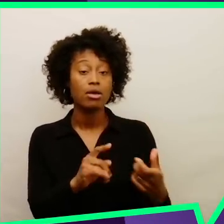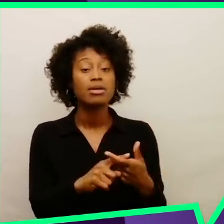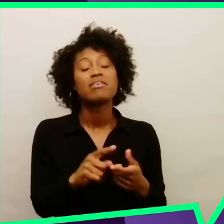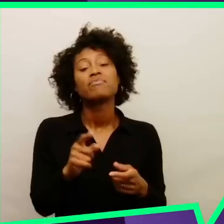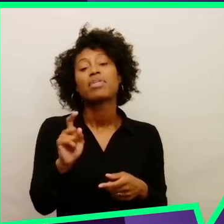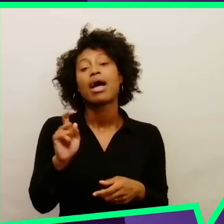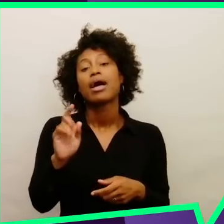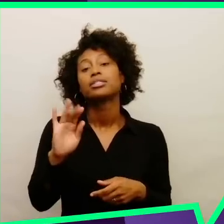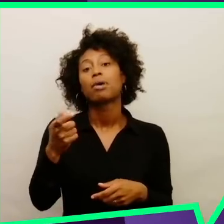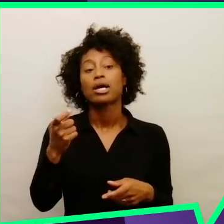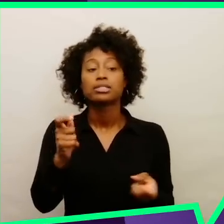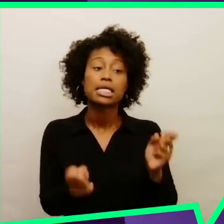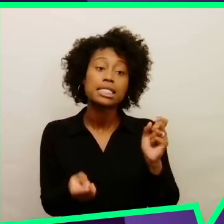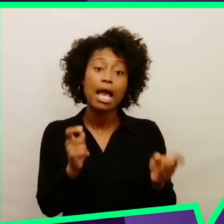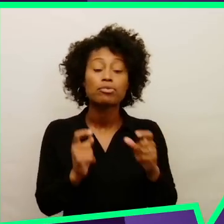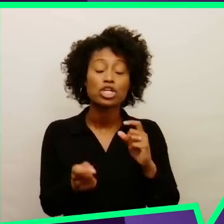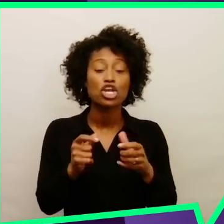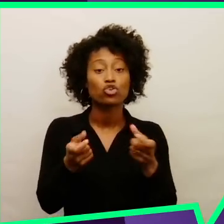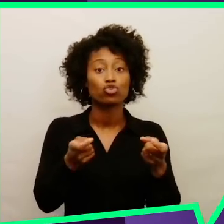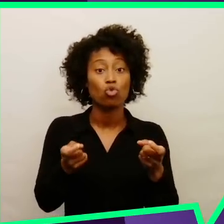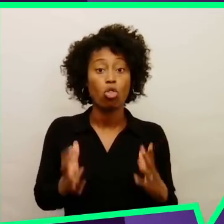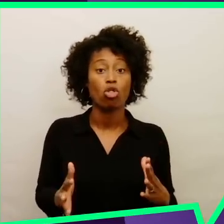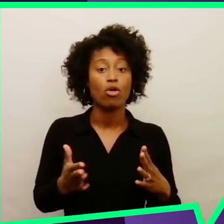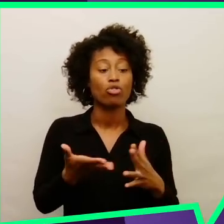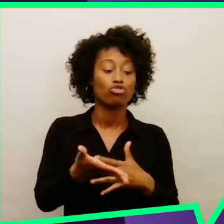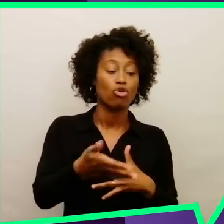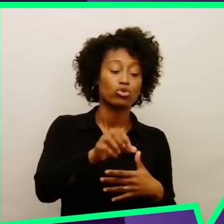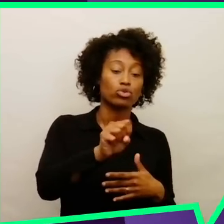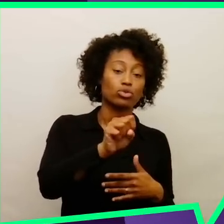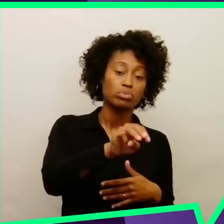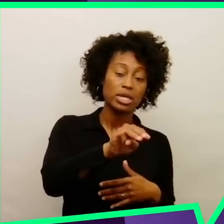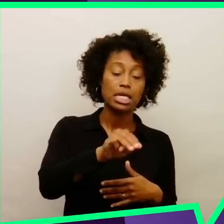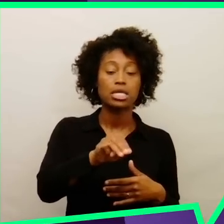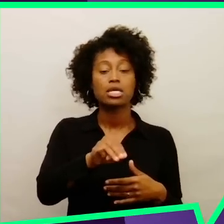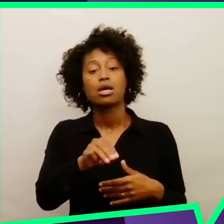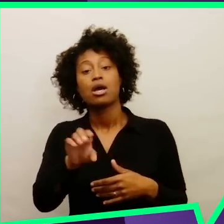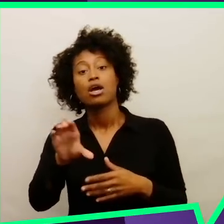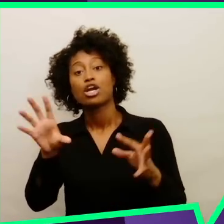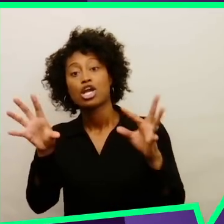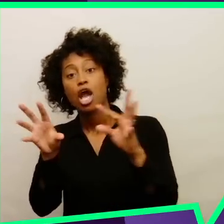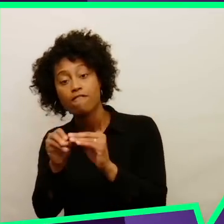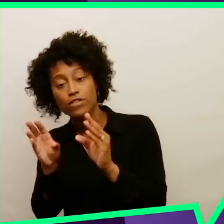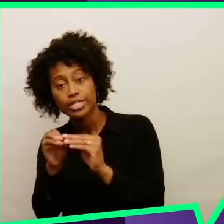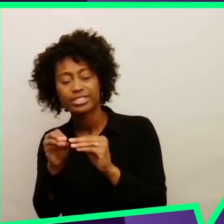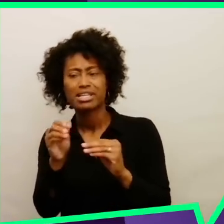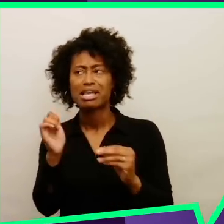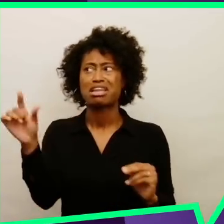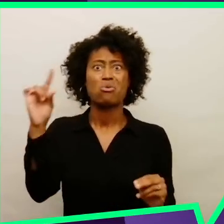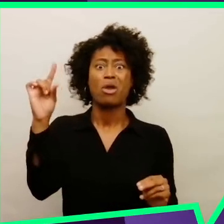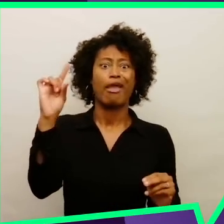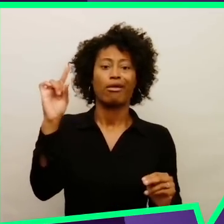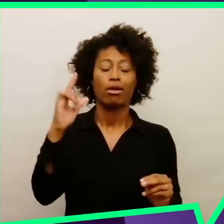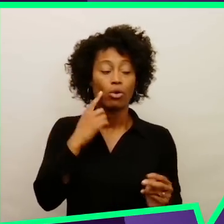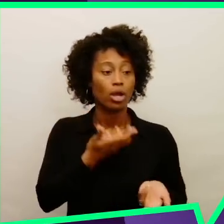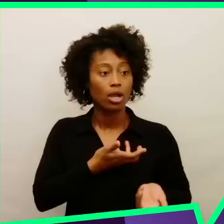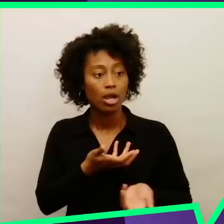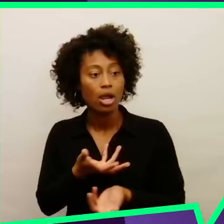Yeah, it all started with just a lot of community feedback after the Xbox Adaptive Controller came out